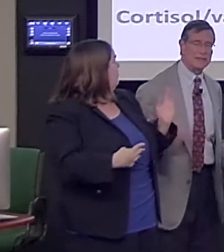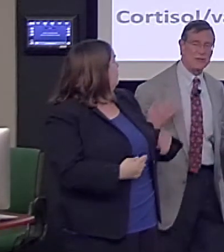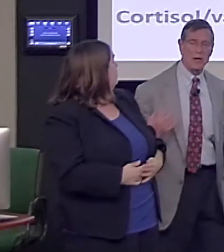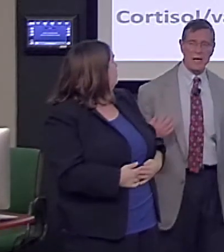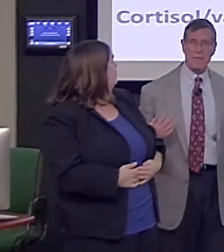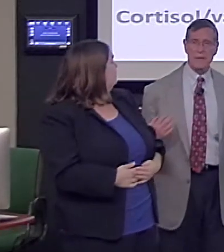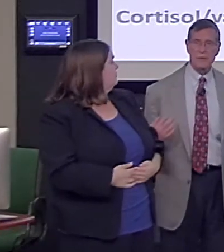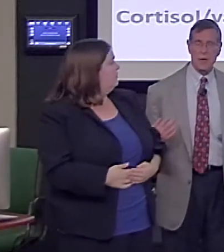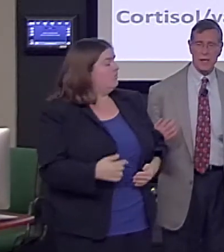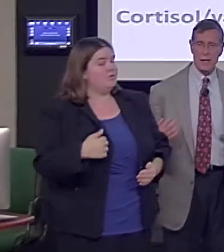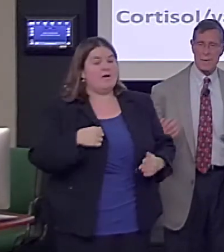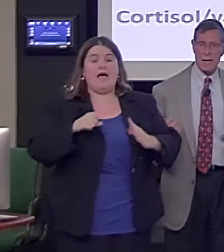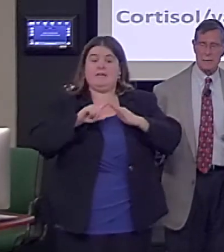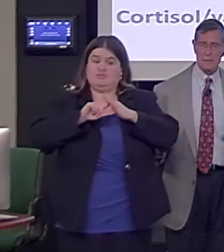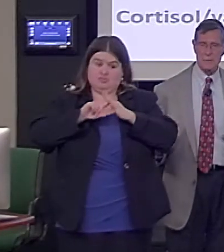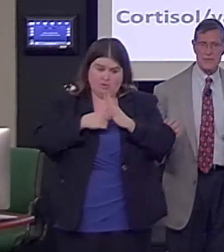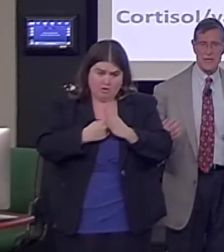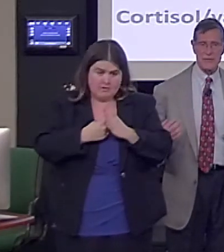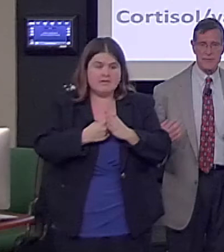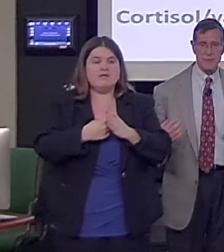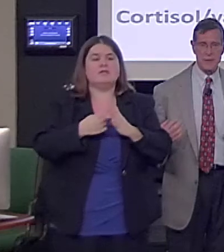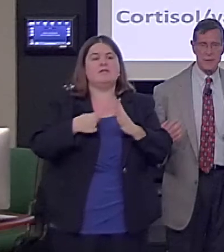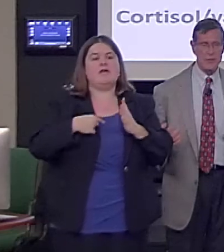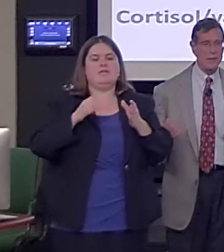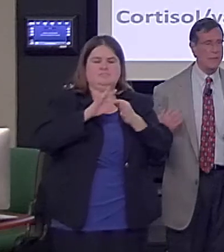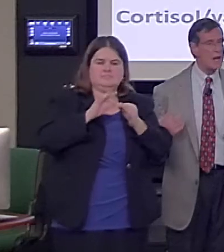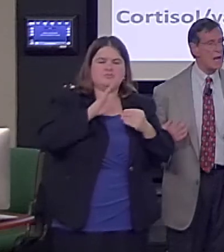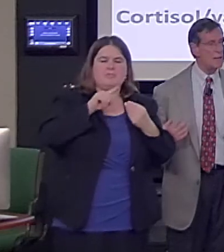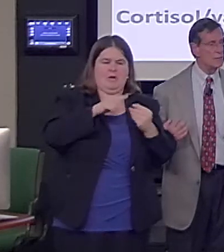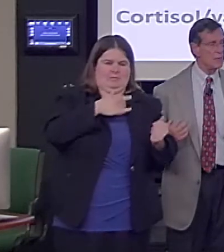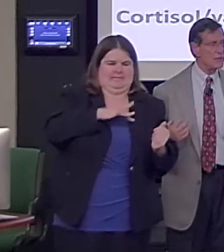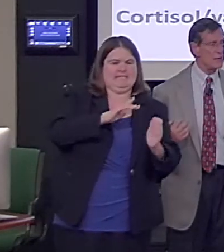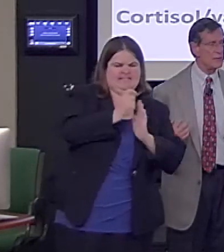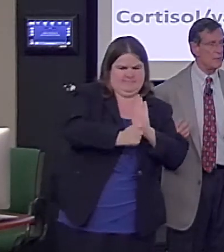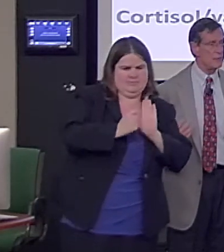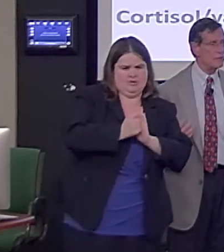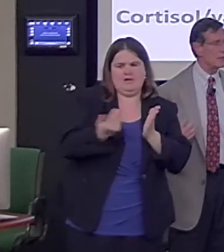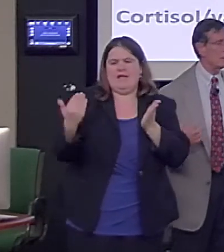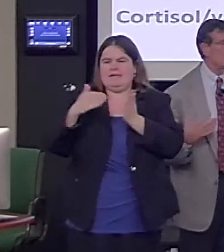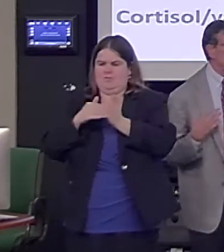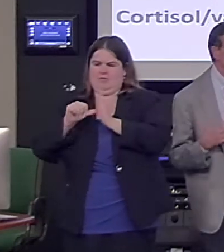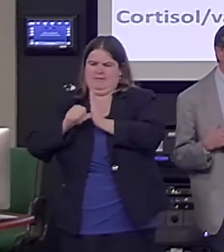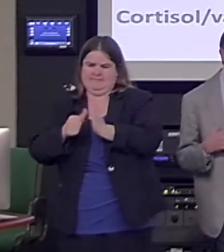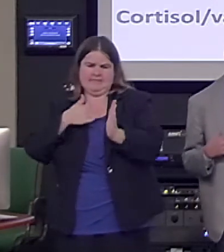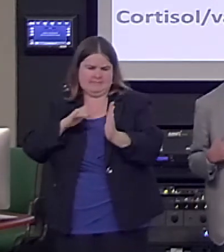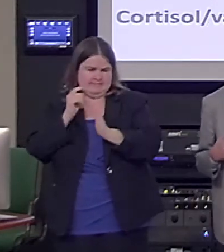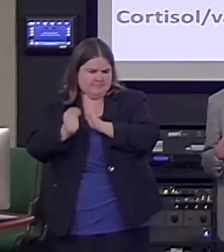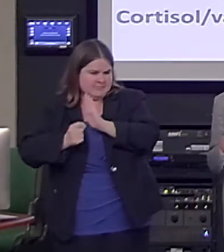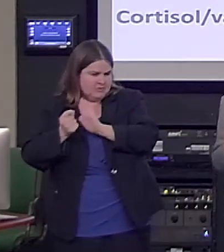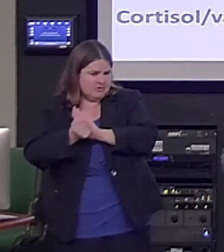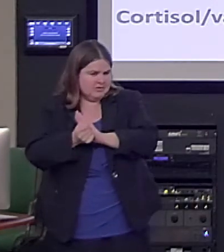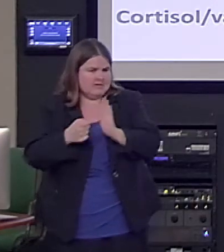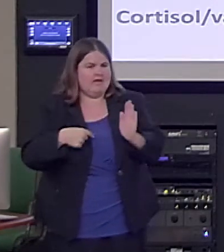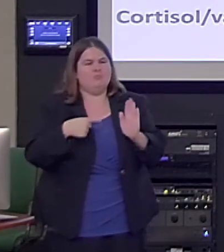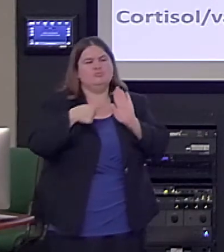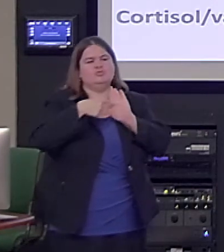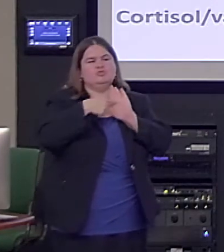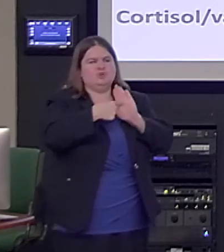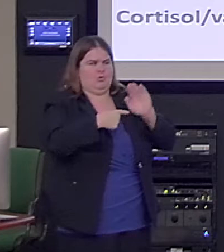I started out by talking about sensitive periods and I'm going to end with sensitive periods and I'm going to show you the following data.